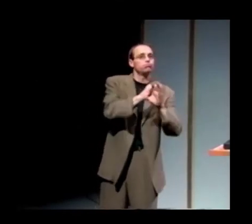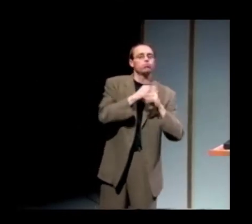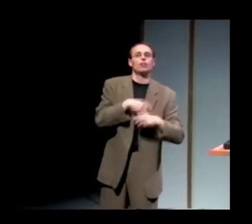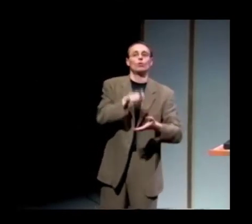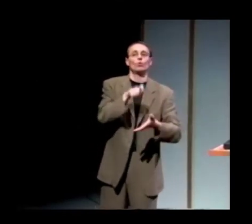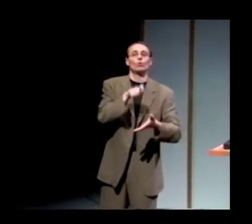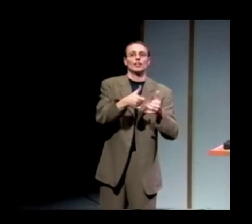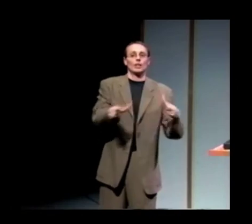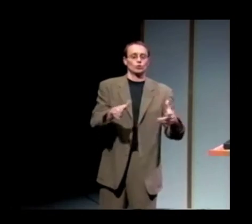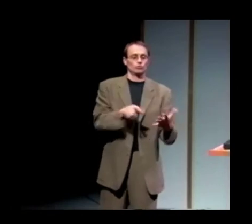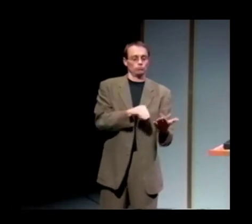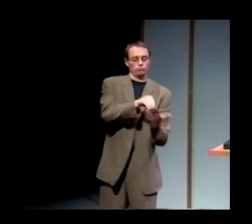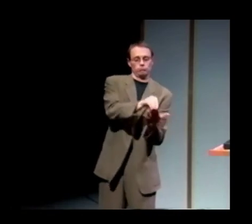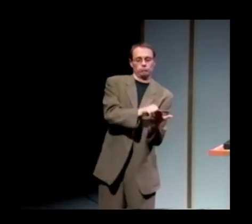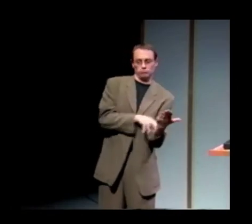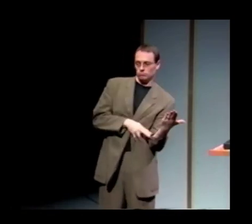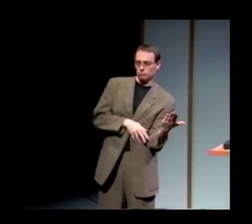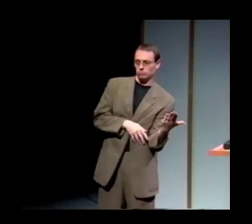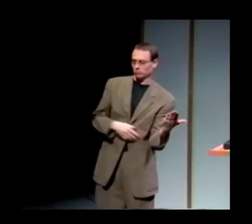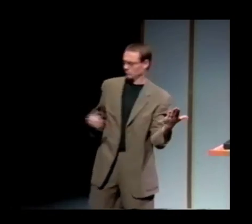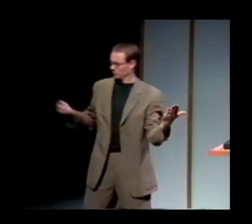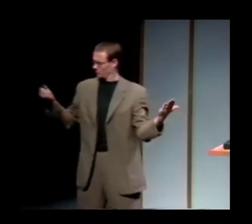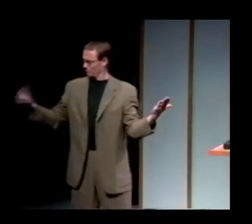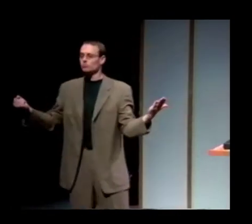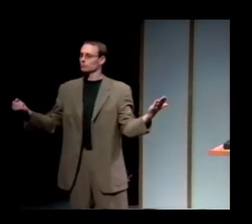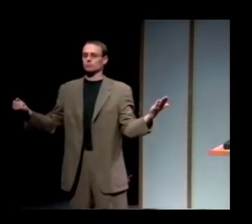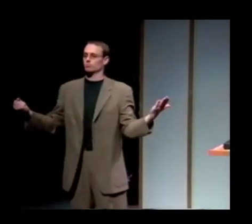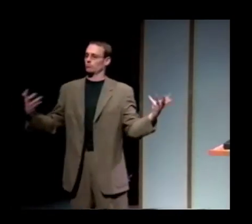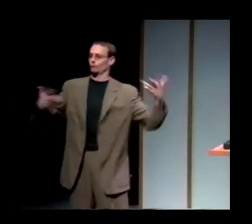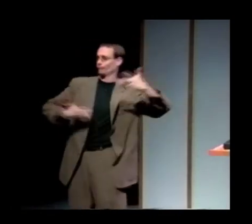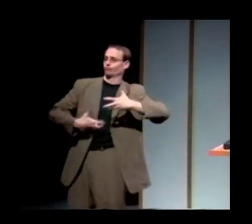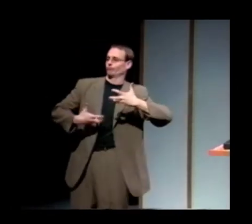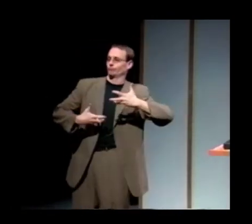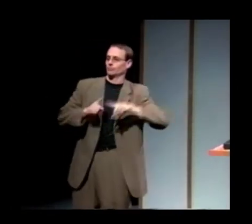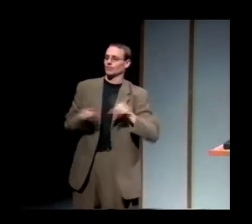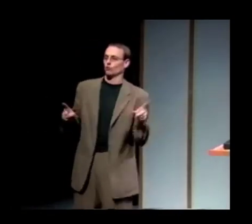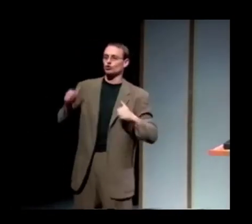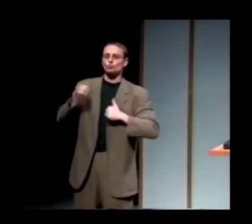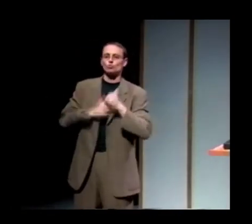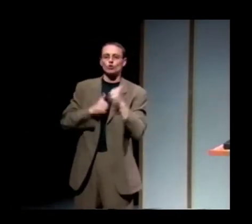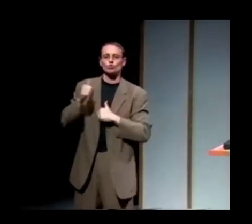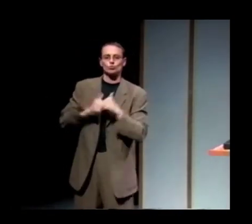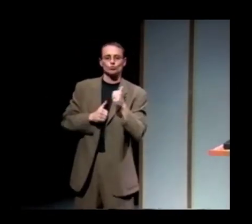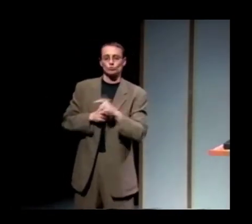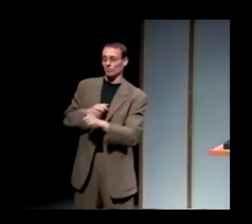YOU CAN HEAR IT, YOU CAN SEE--AND WRITTEN, YOU CAN SEE IT, BUT IN ASL, IT DIDN'T SEEM TO FIT